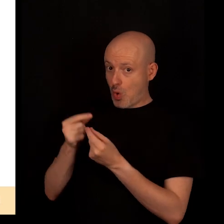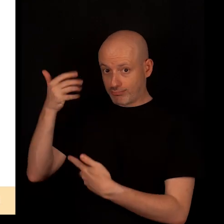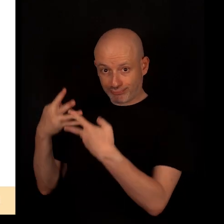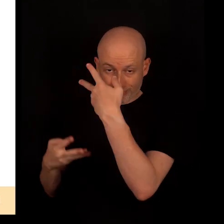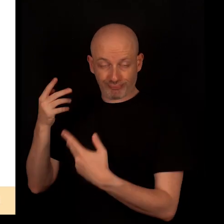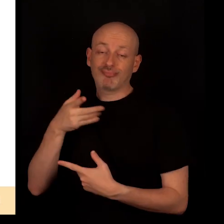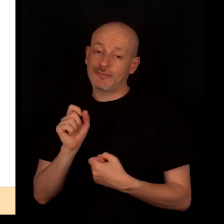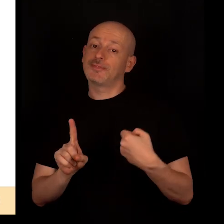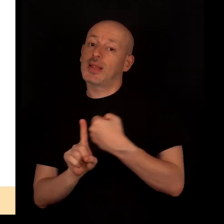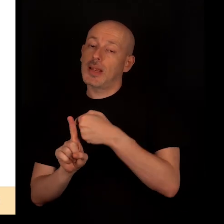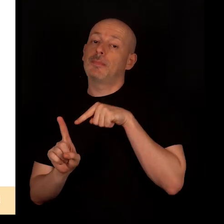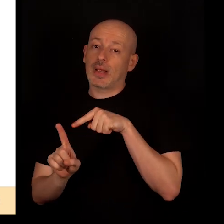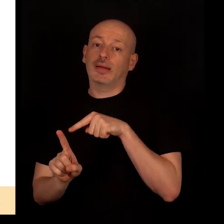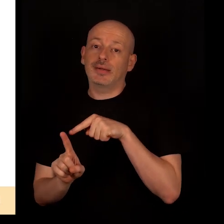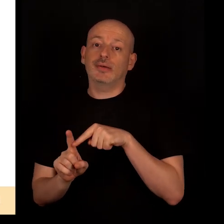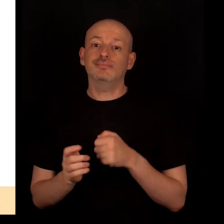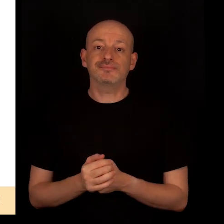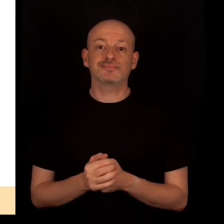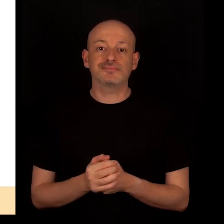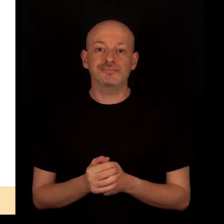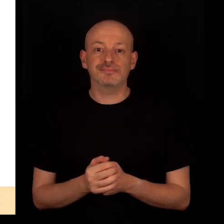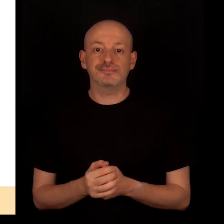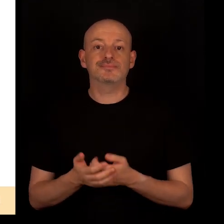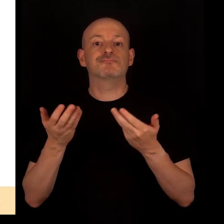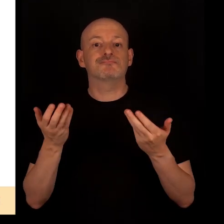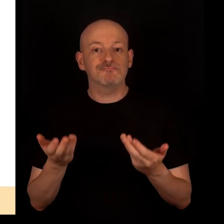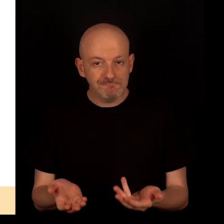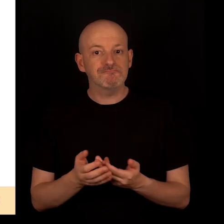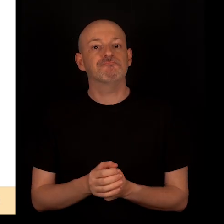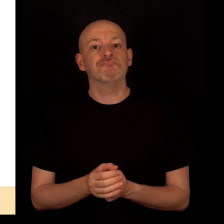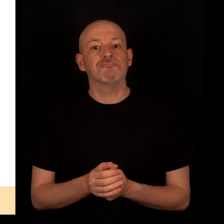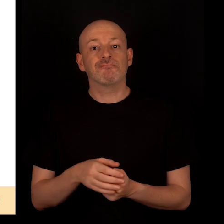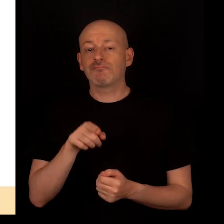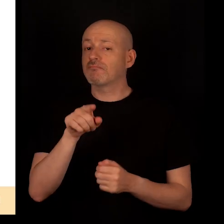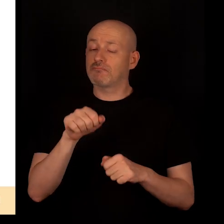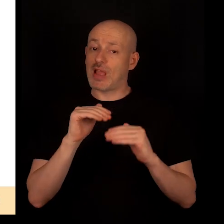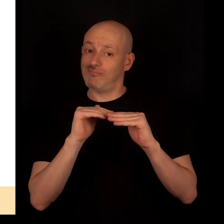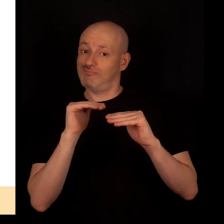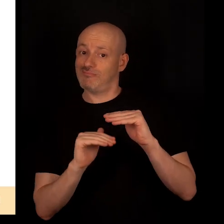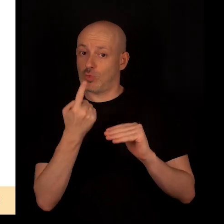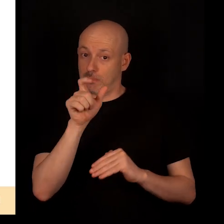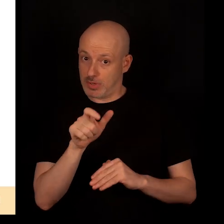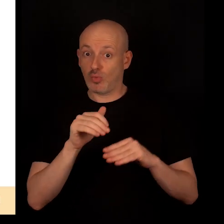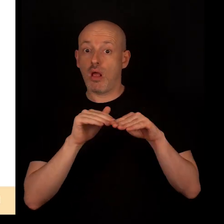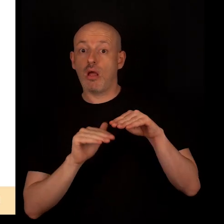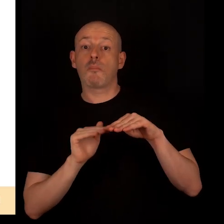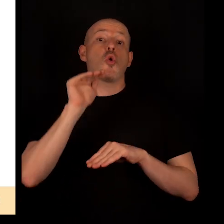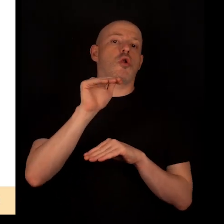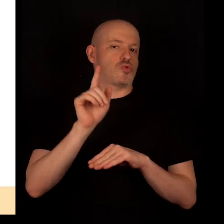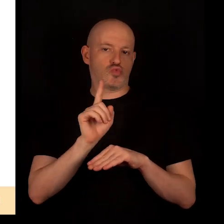and it really changes your whole budget calculation. You can have up to 1 resident less.